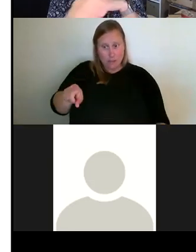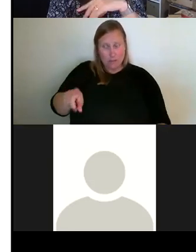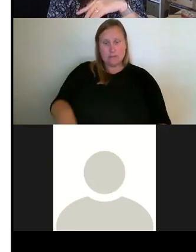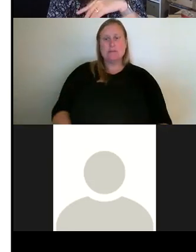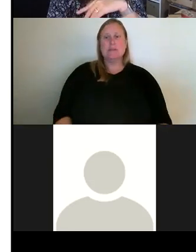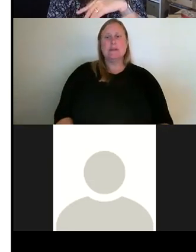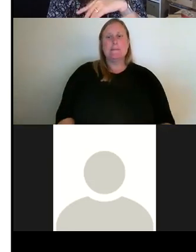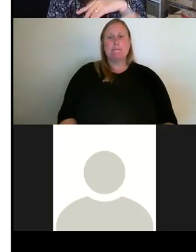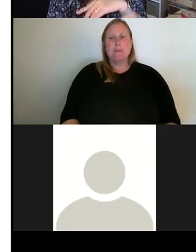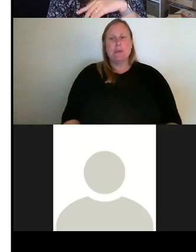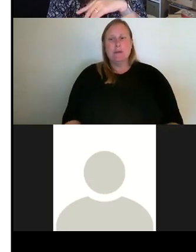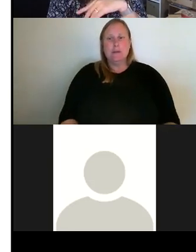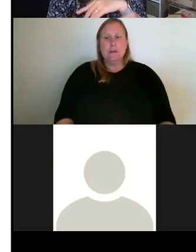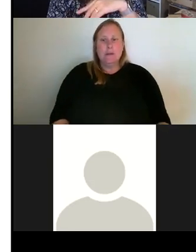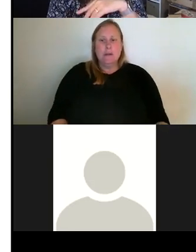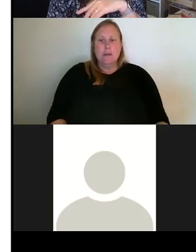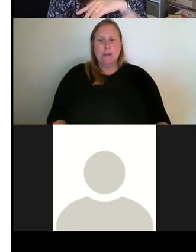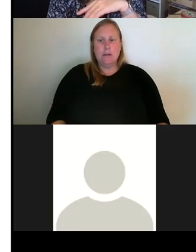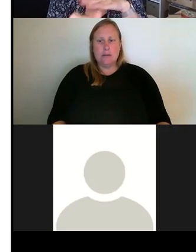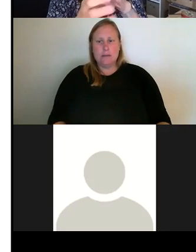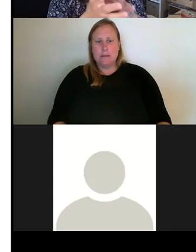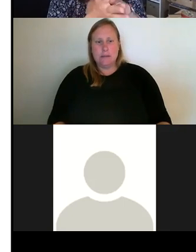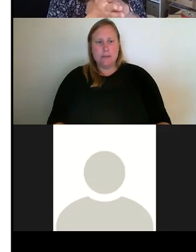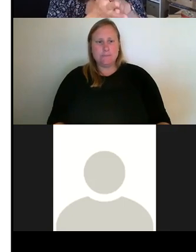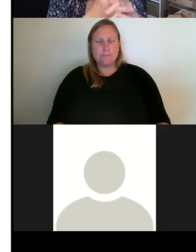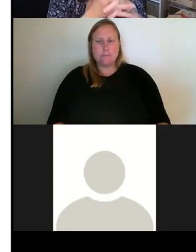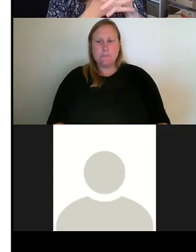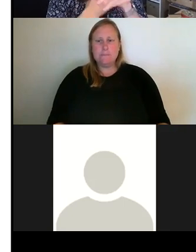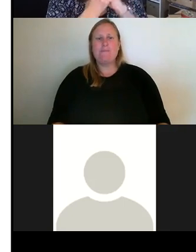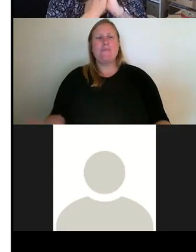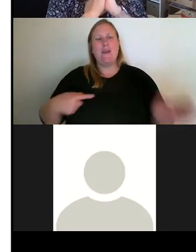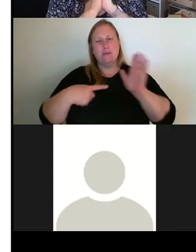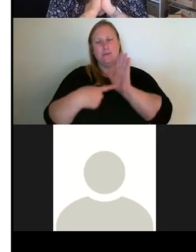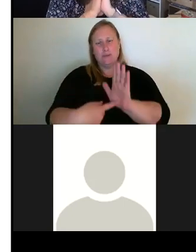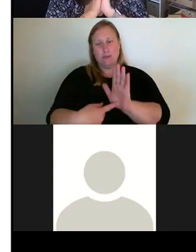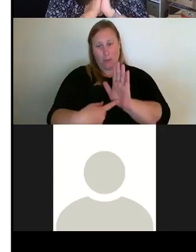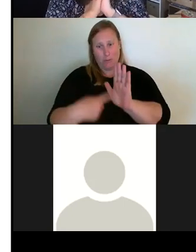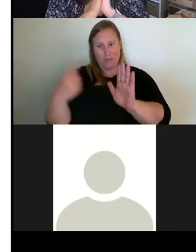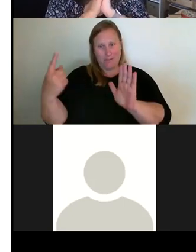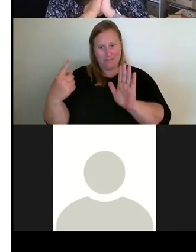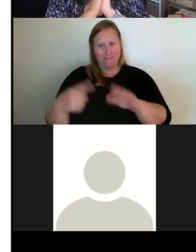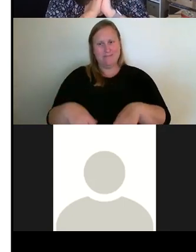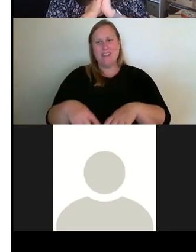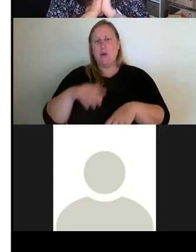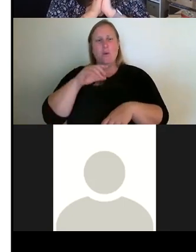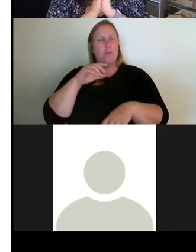So, I like to start by showing I am working on this. We are all a work in progress, aren't we?